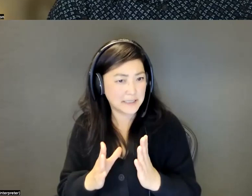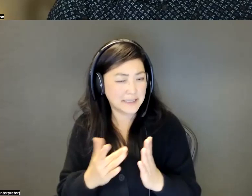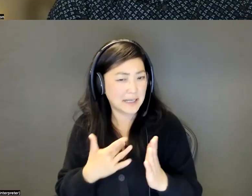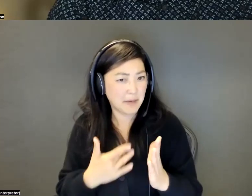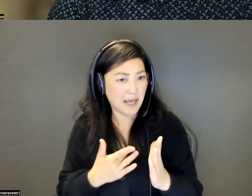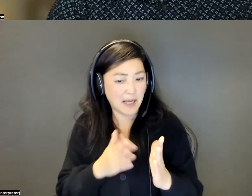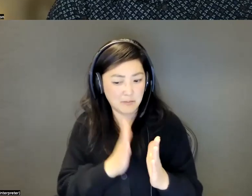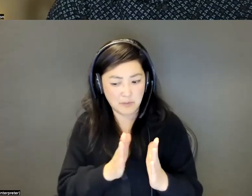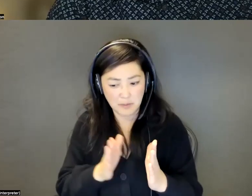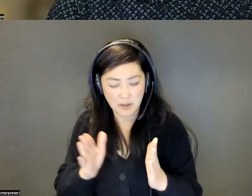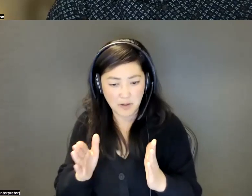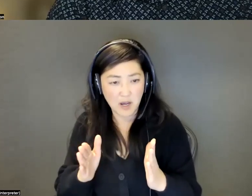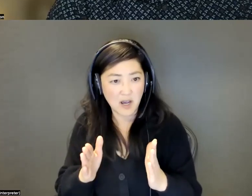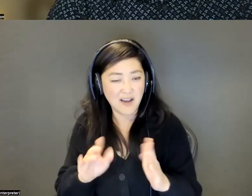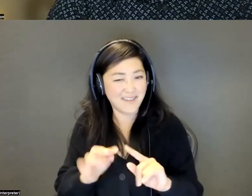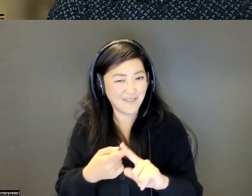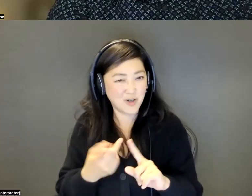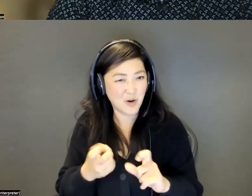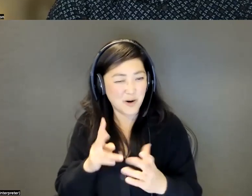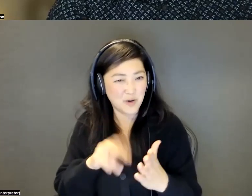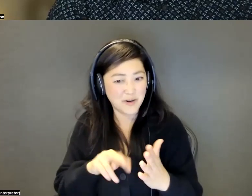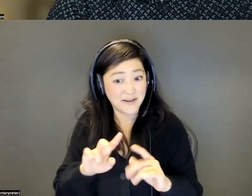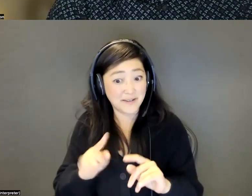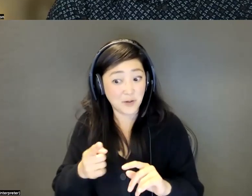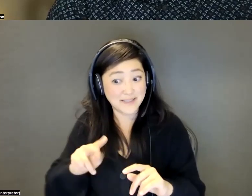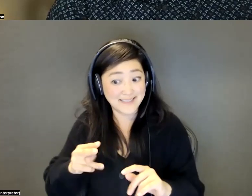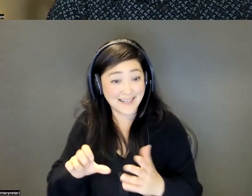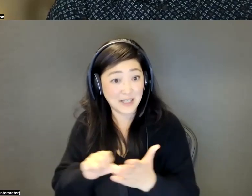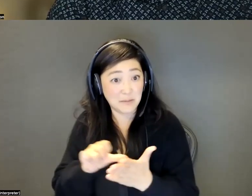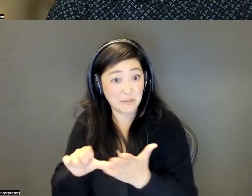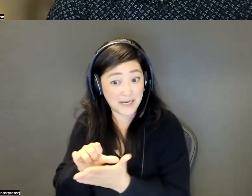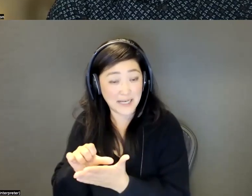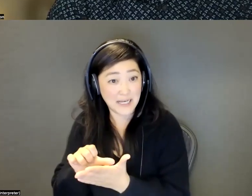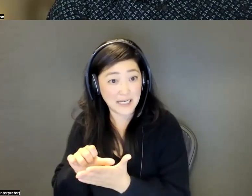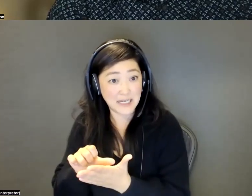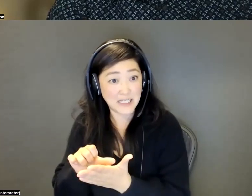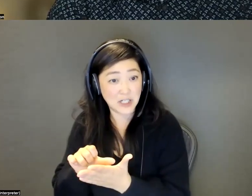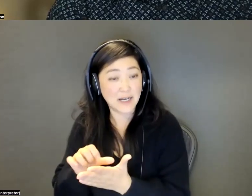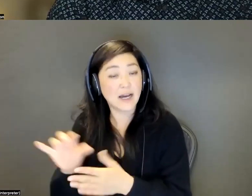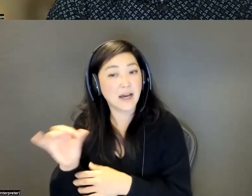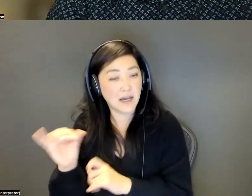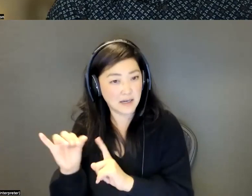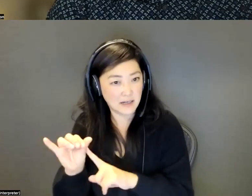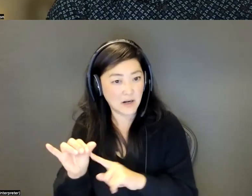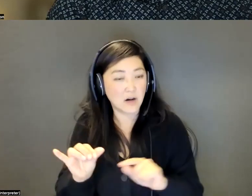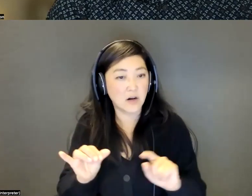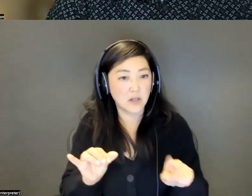read the first couple of pages. And debut authors, again, that's really, really useful for people to